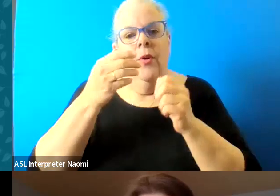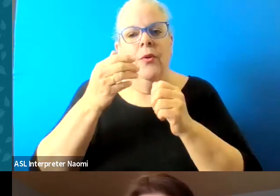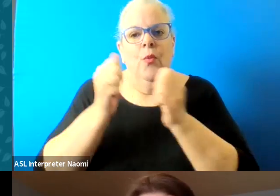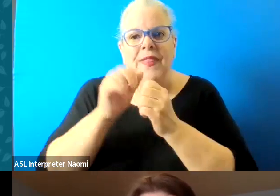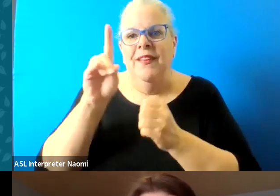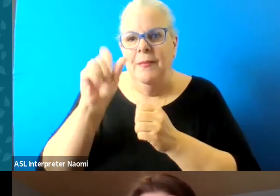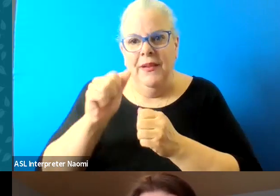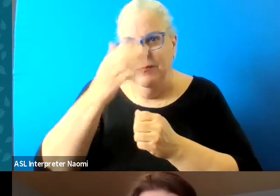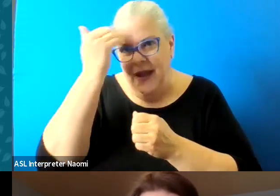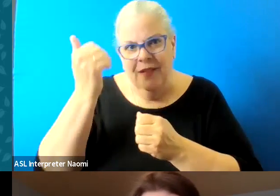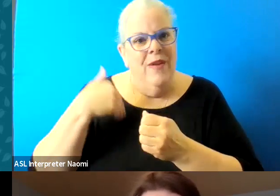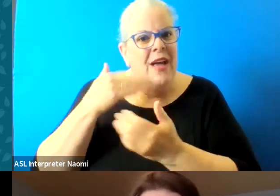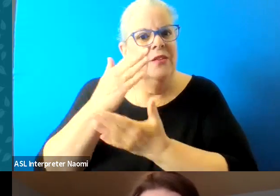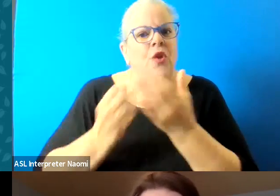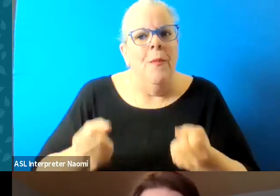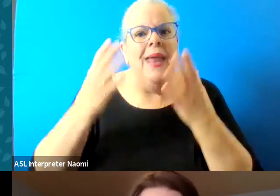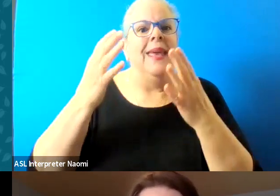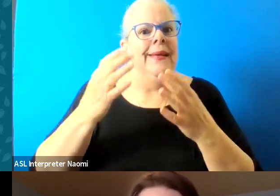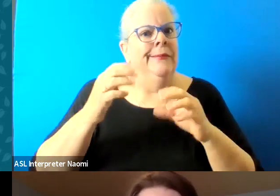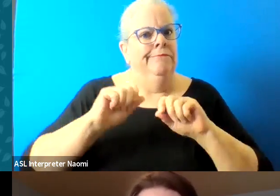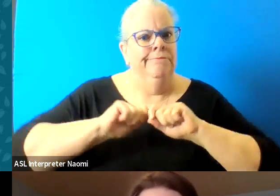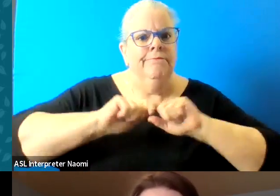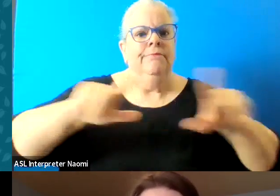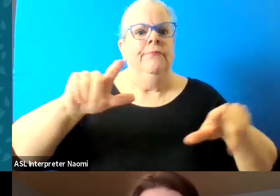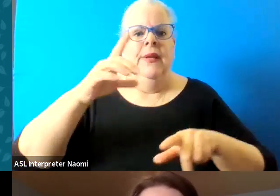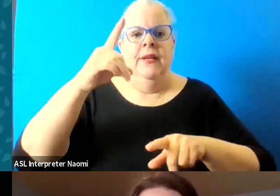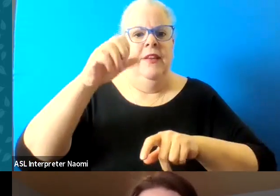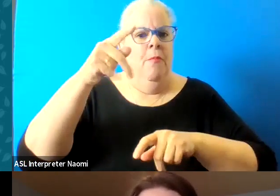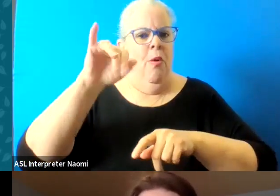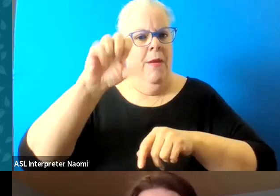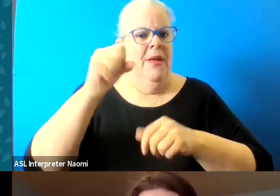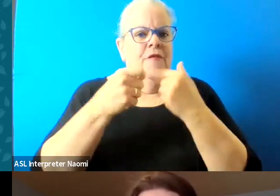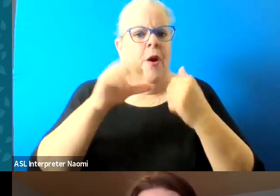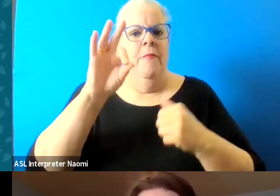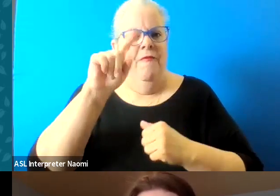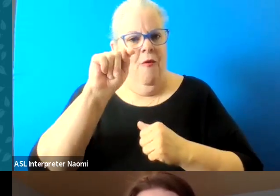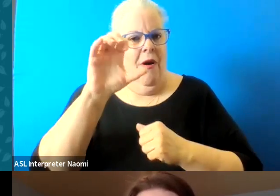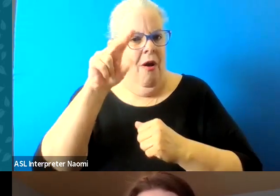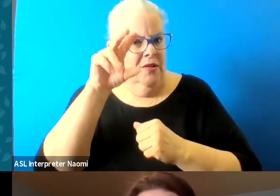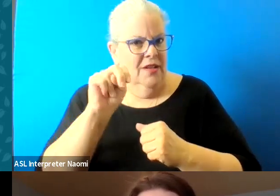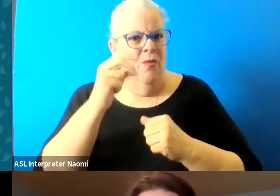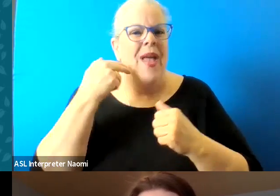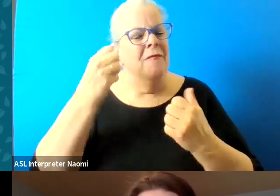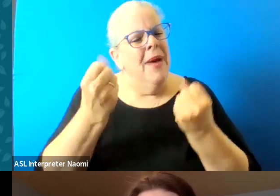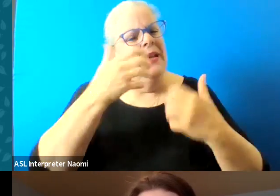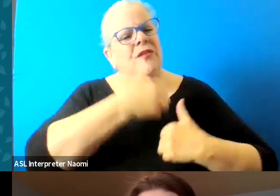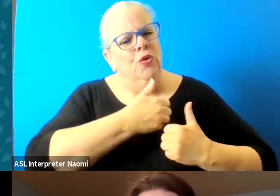we've had so many deployments from Fort Carson for the Iraq and Afghanistan wars. And lots of people have come back to live